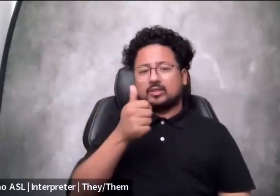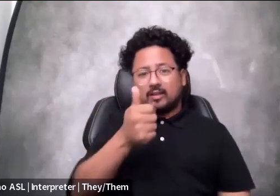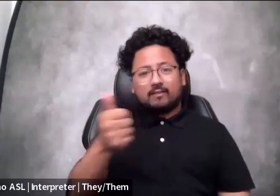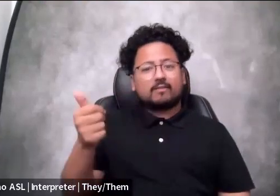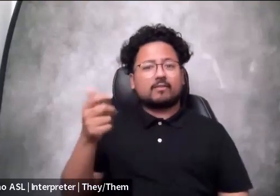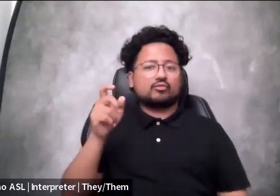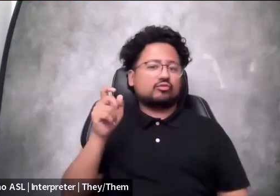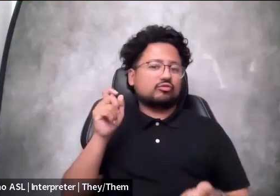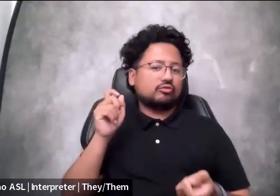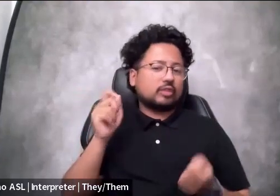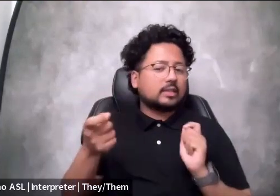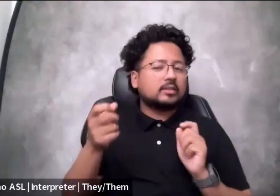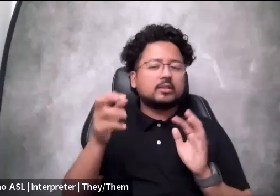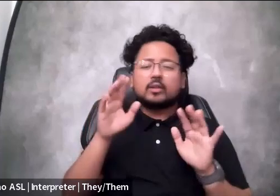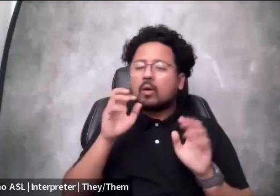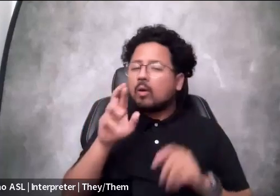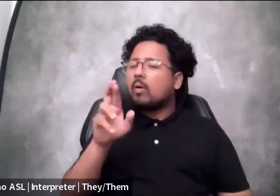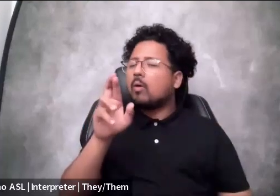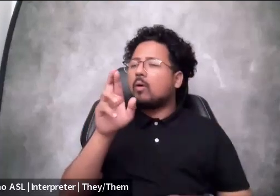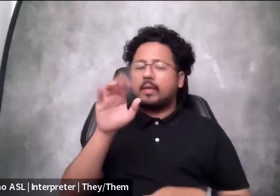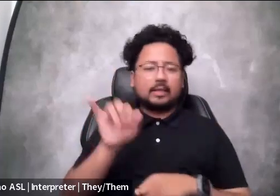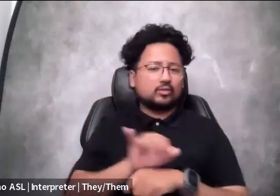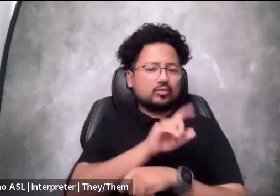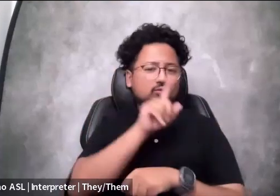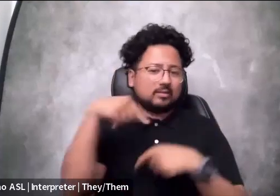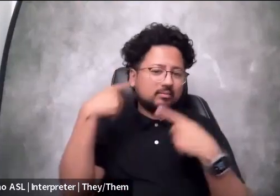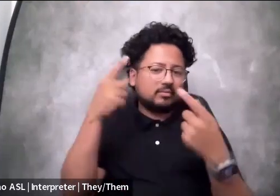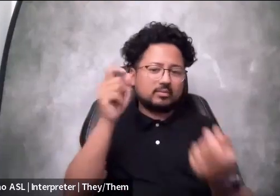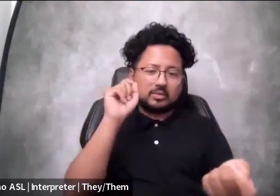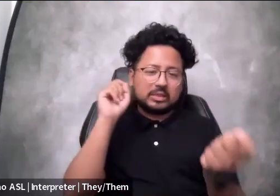or the publishing industry has changed since that first time when it was so hard